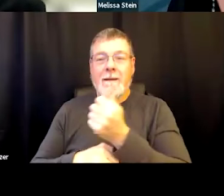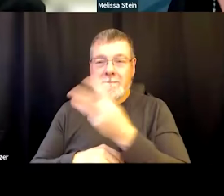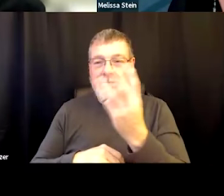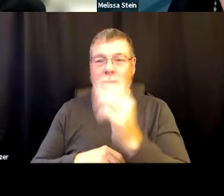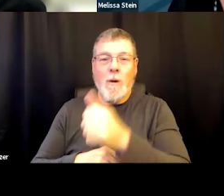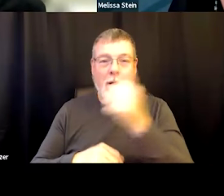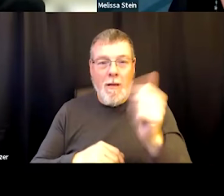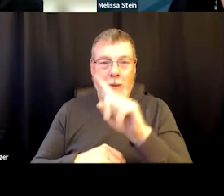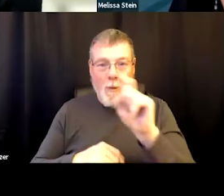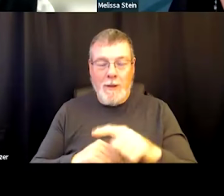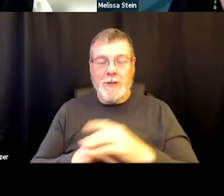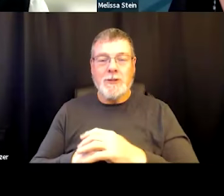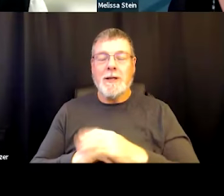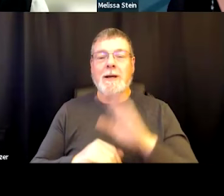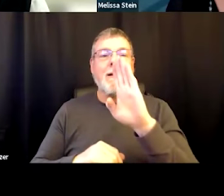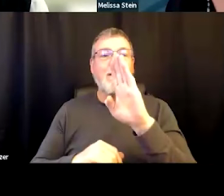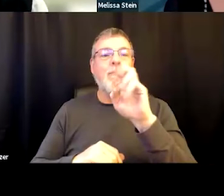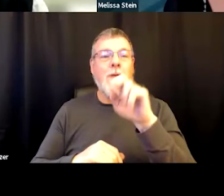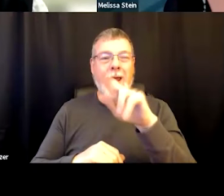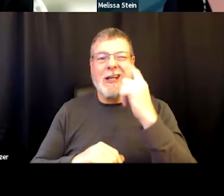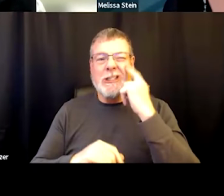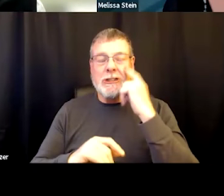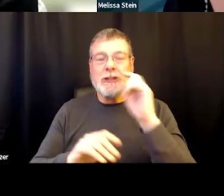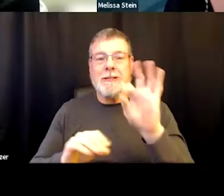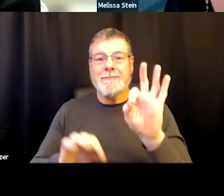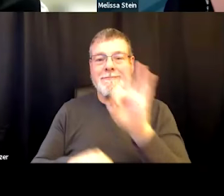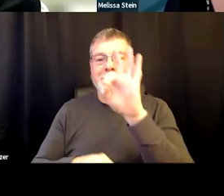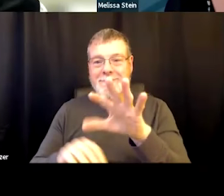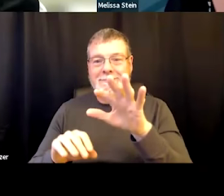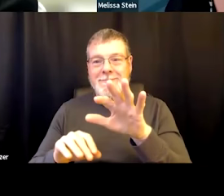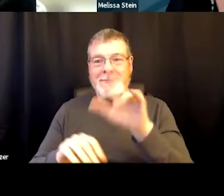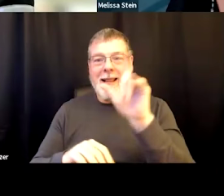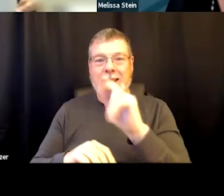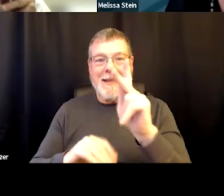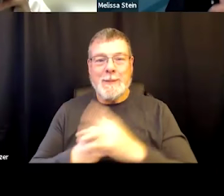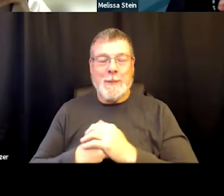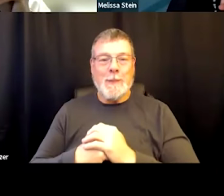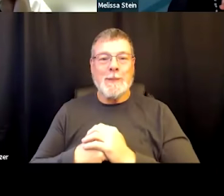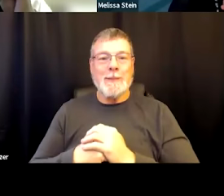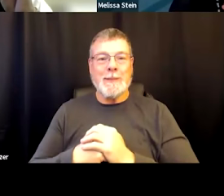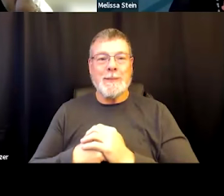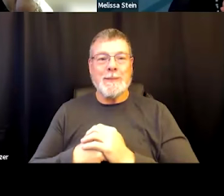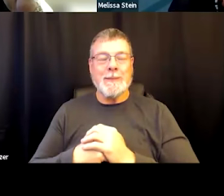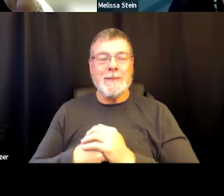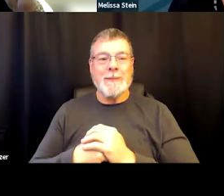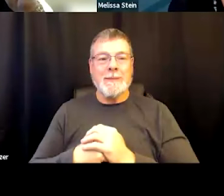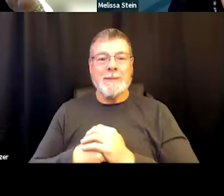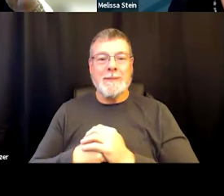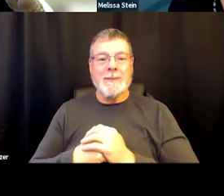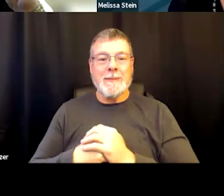Thank you, so Brianna just dropped the link to the manuscript in the chat and as Dr. Peters said,